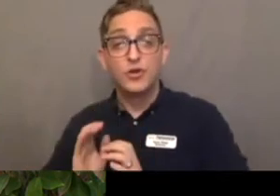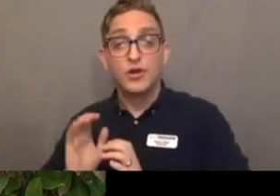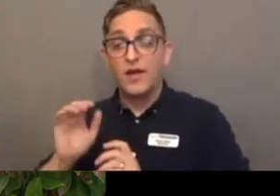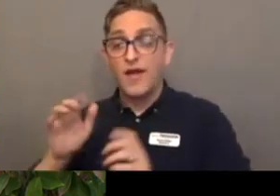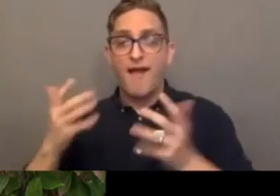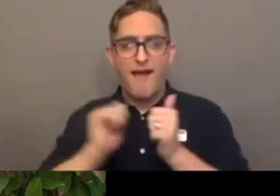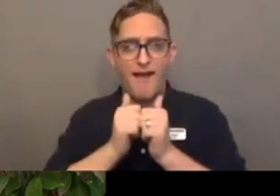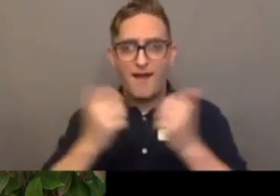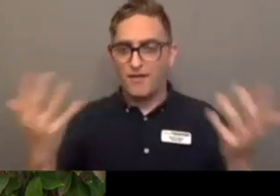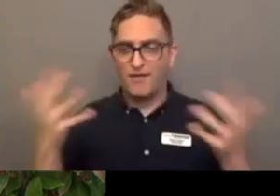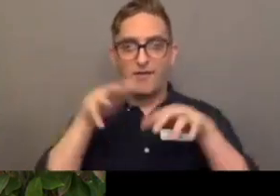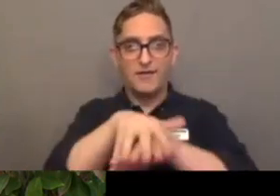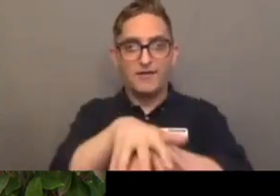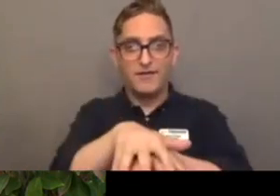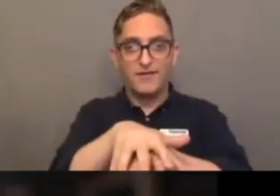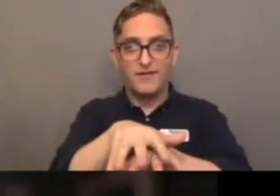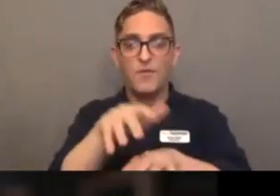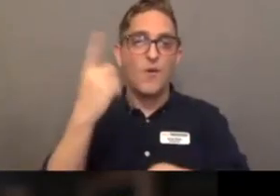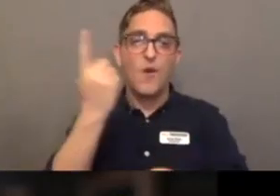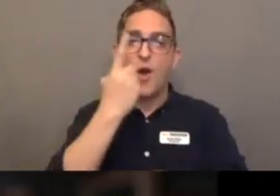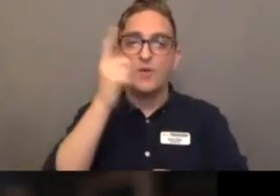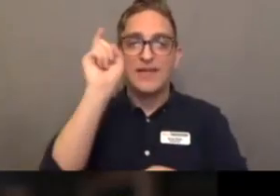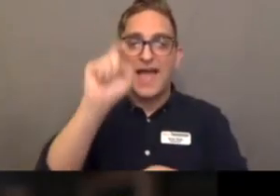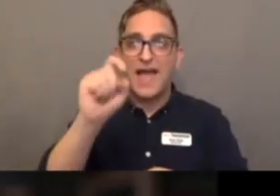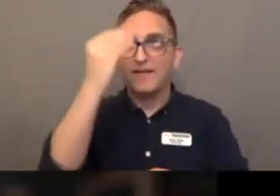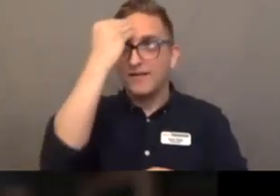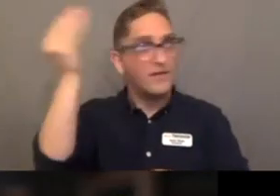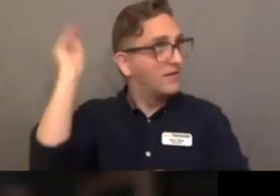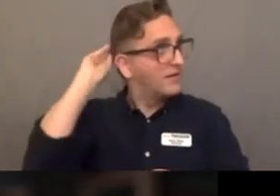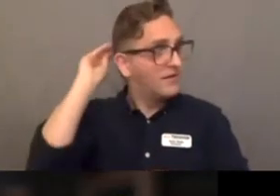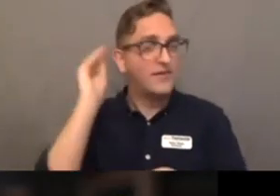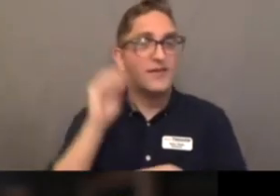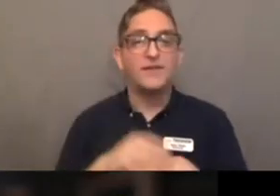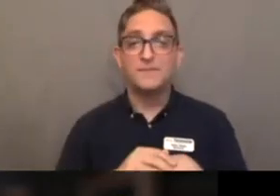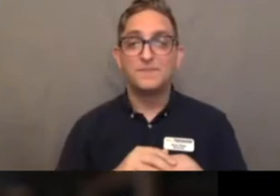have to keep in mind, isn't it? >> Yeah. We have to understand what those